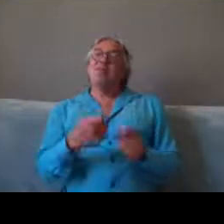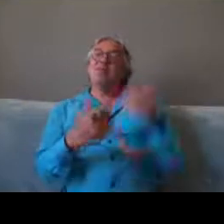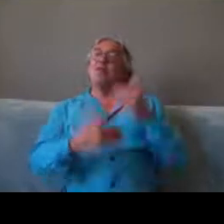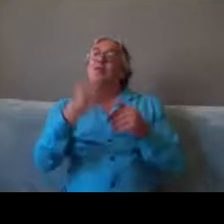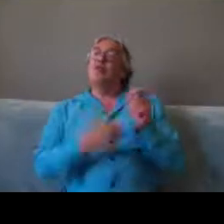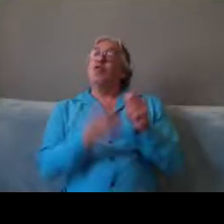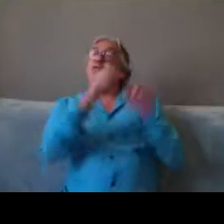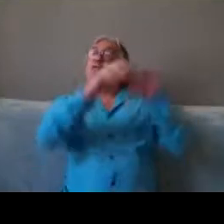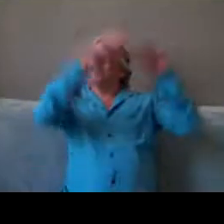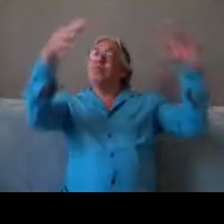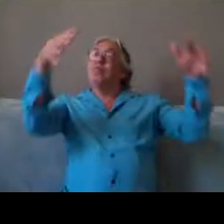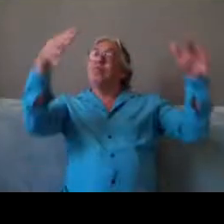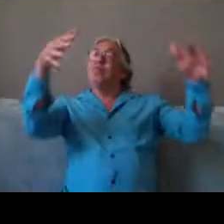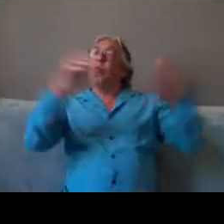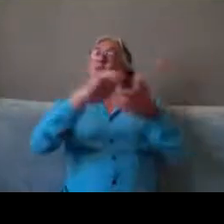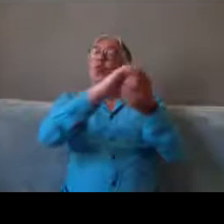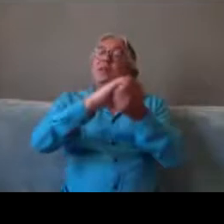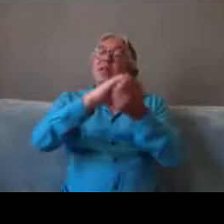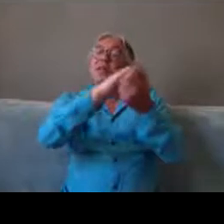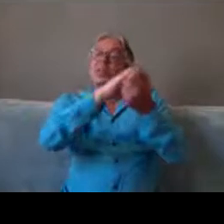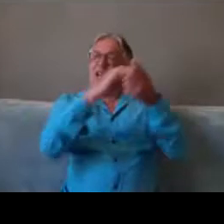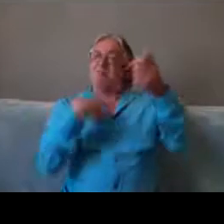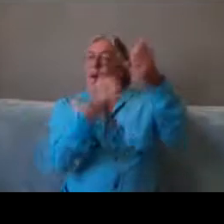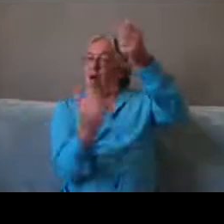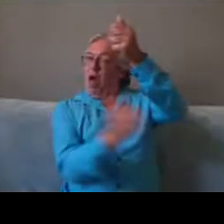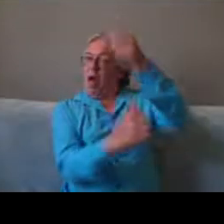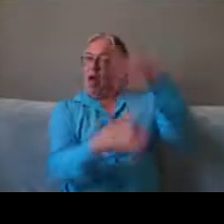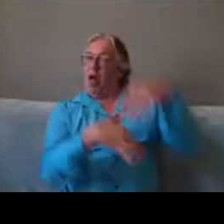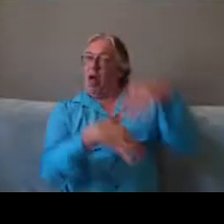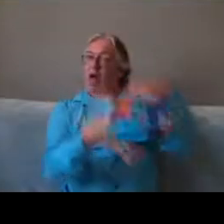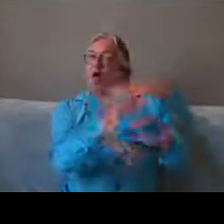where we're trying to test certain policy ideas,